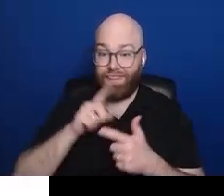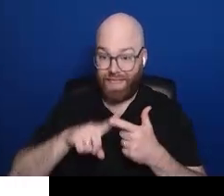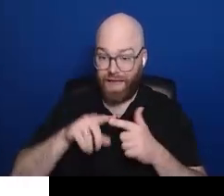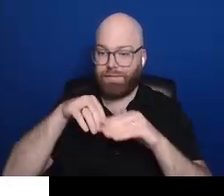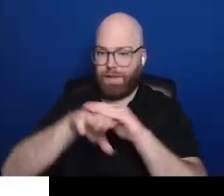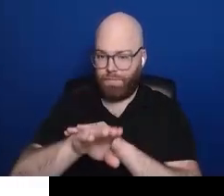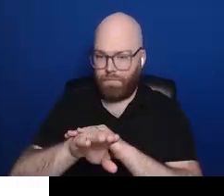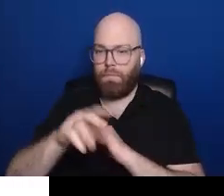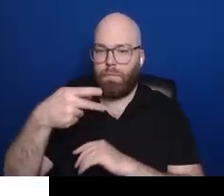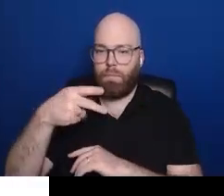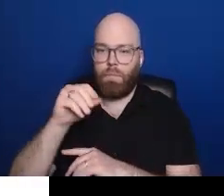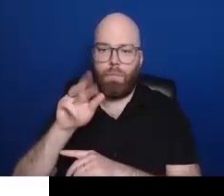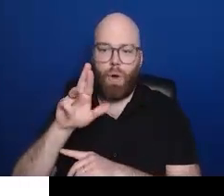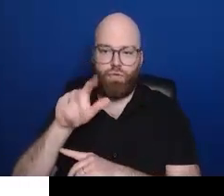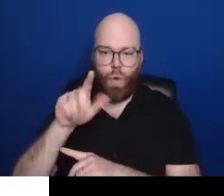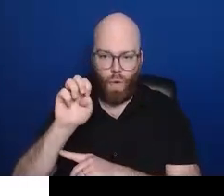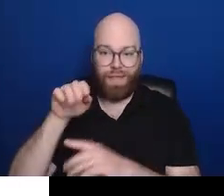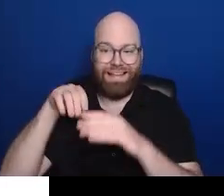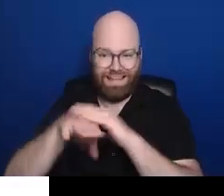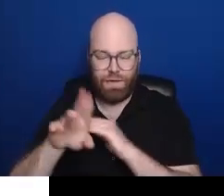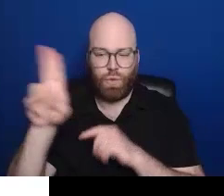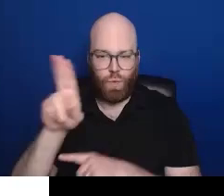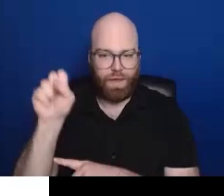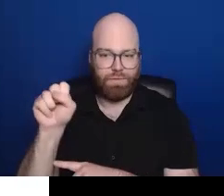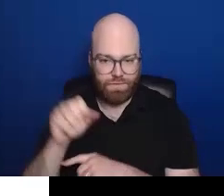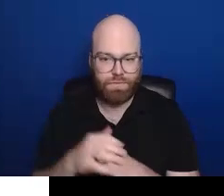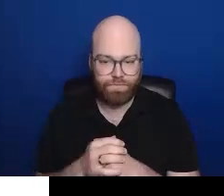That parole into the United States. And if that person is married, let's say to U.S.